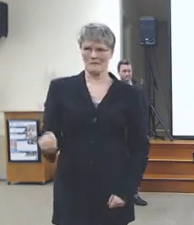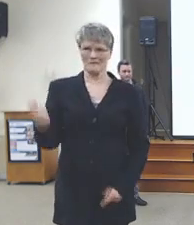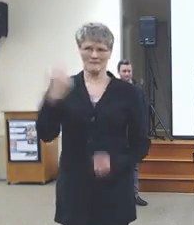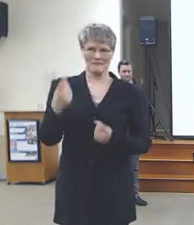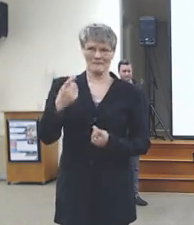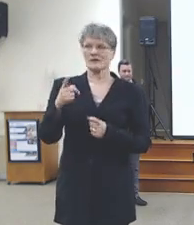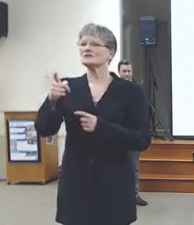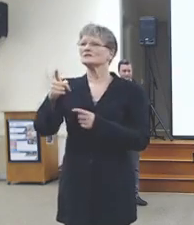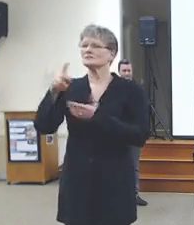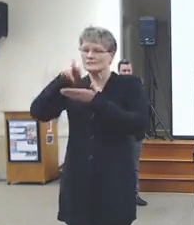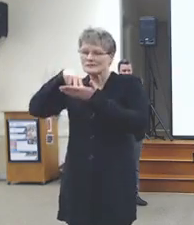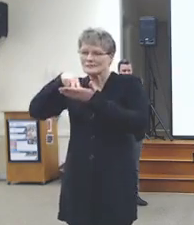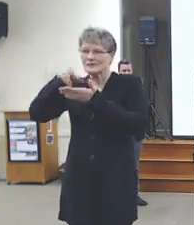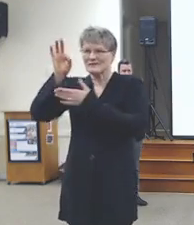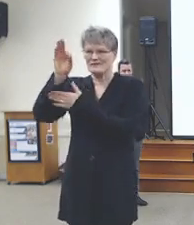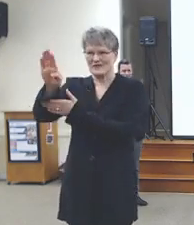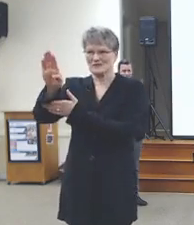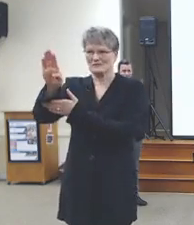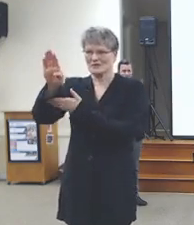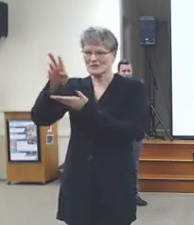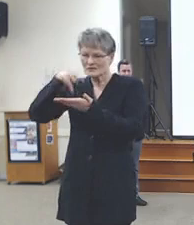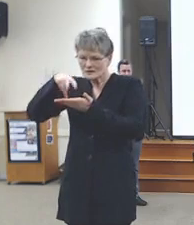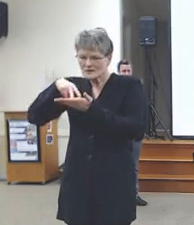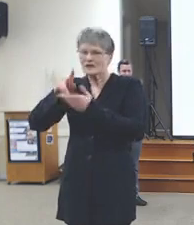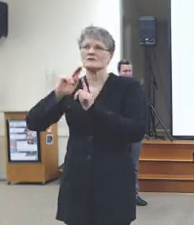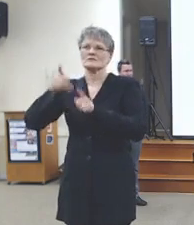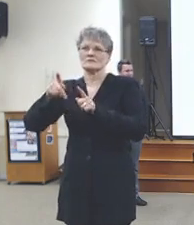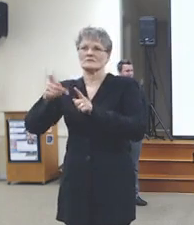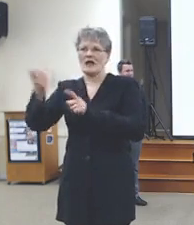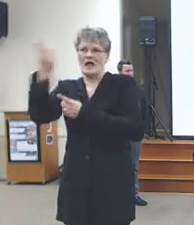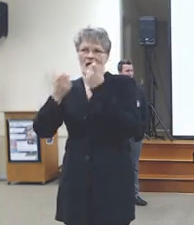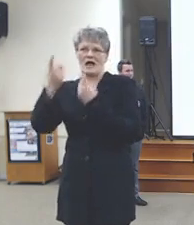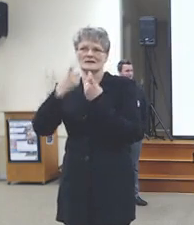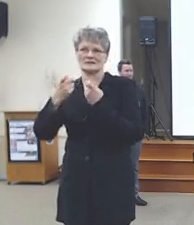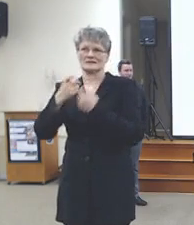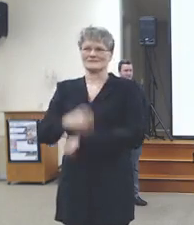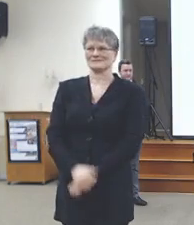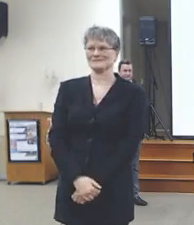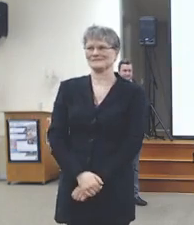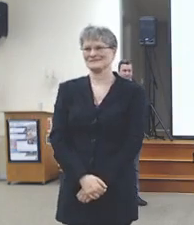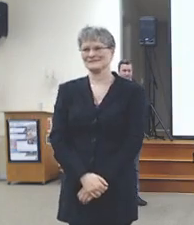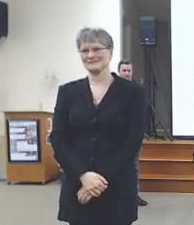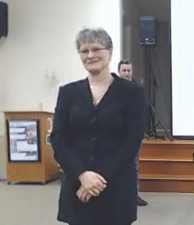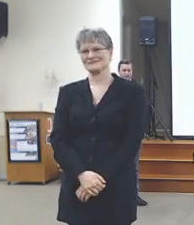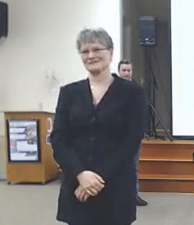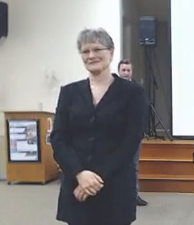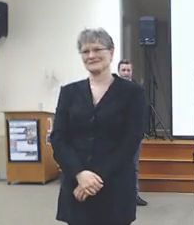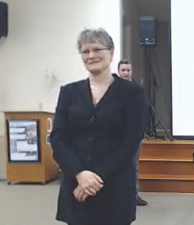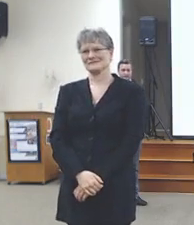she's not just making up things to make me say the same thing over and over.